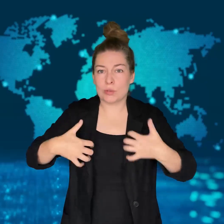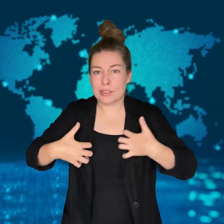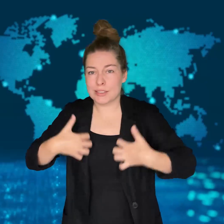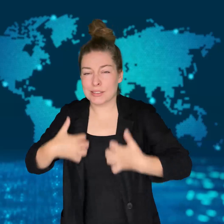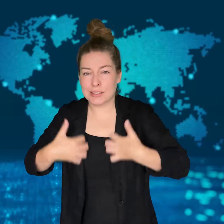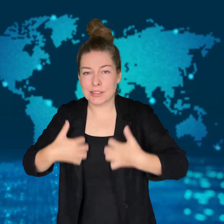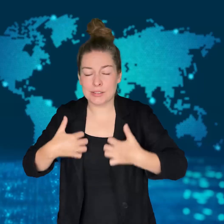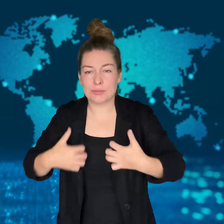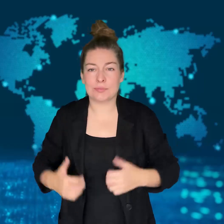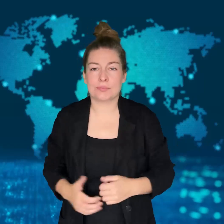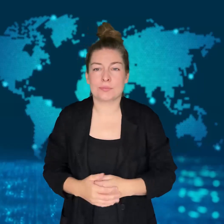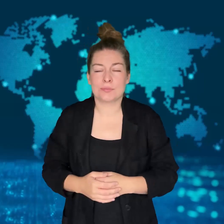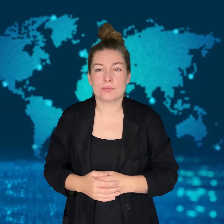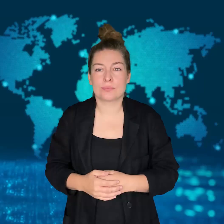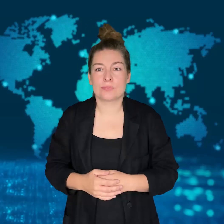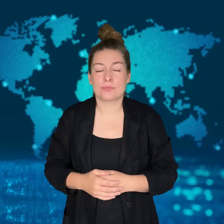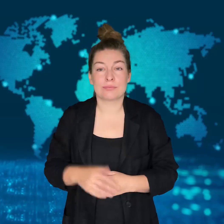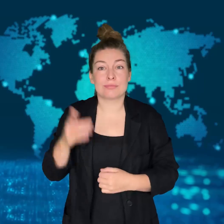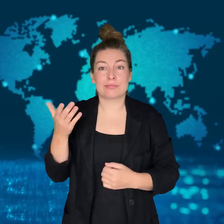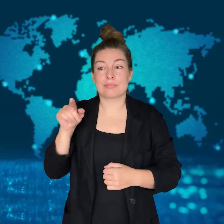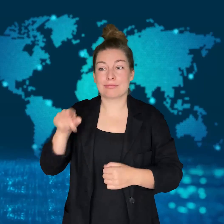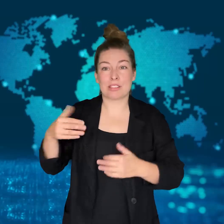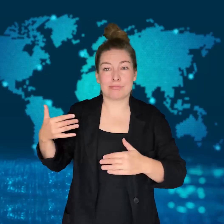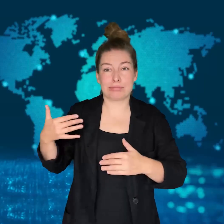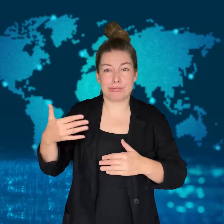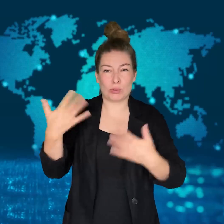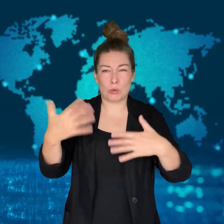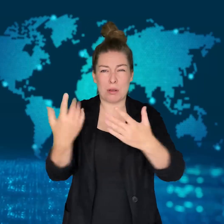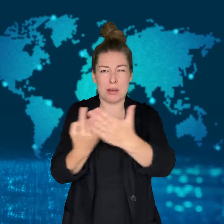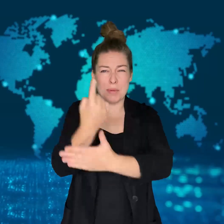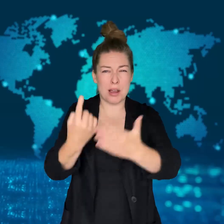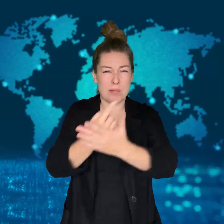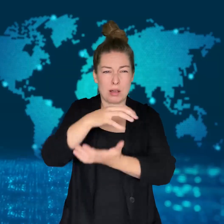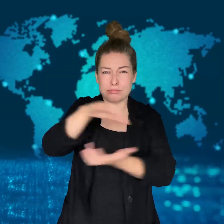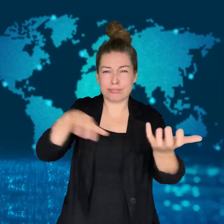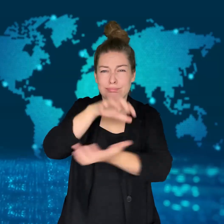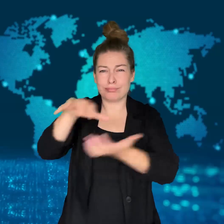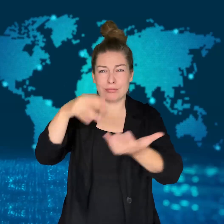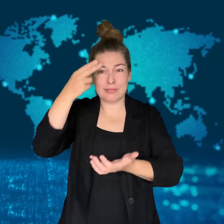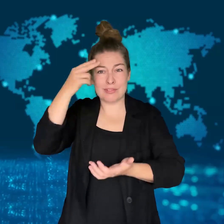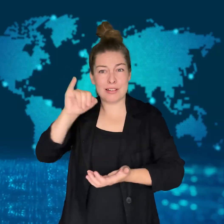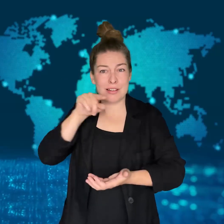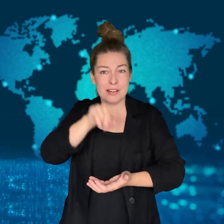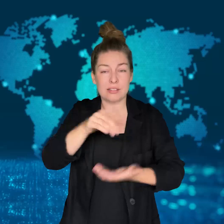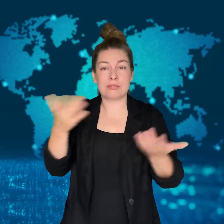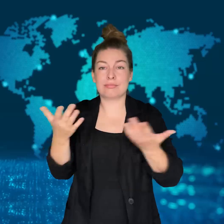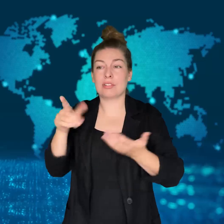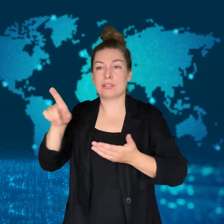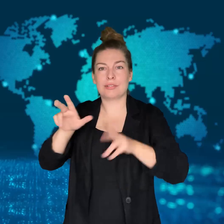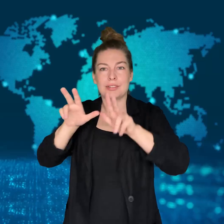Since the UN has begun to support the new mission,